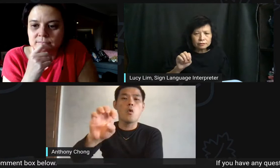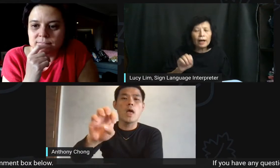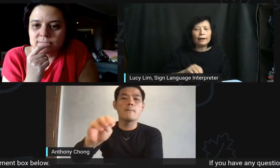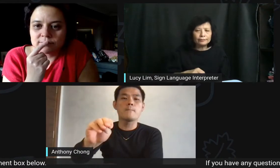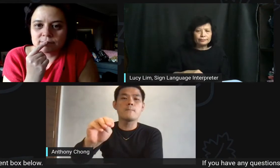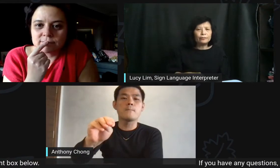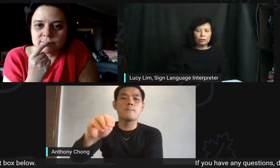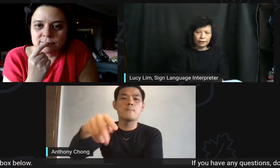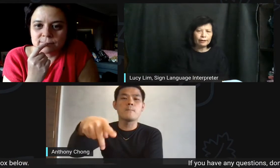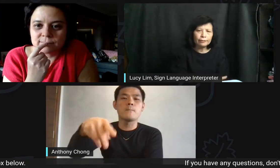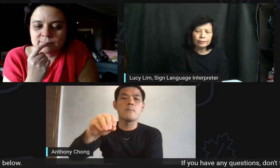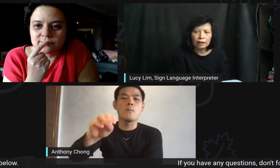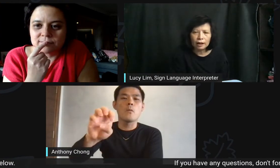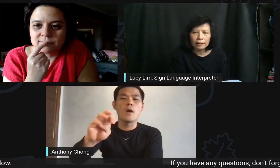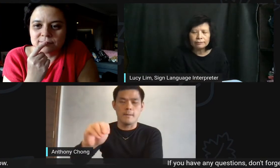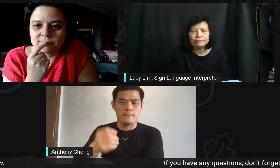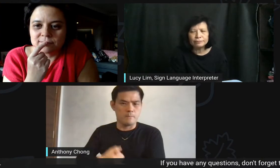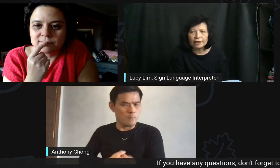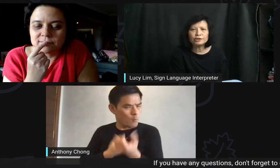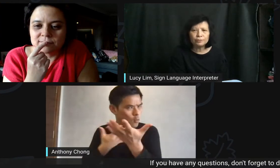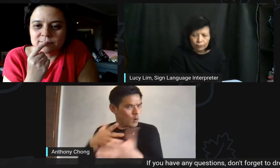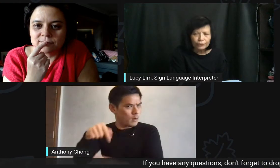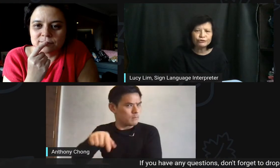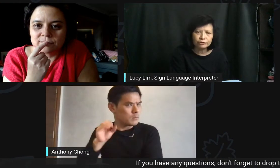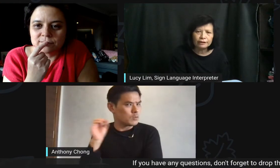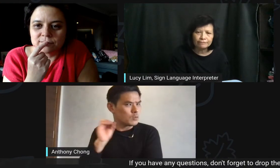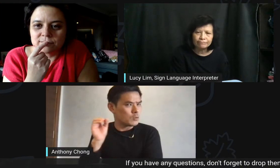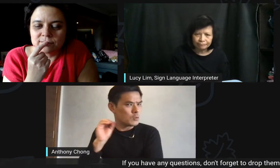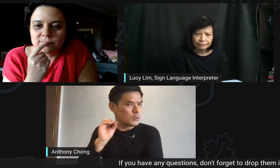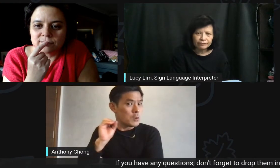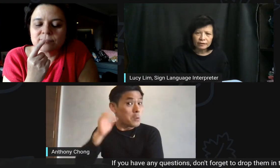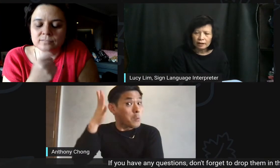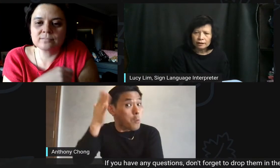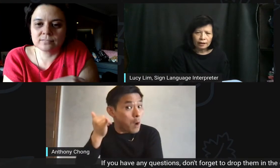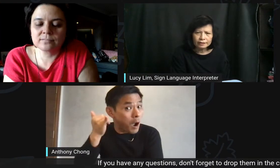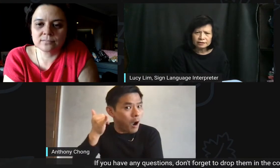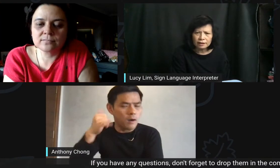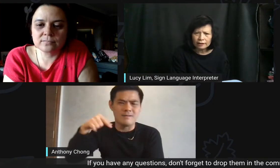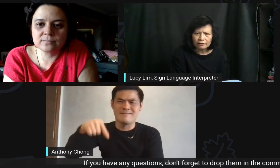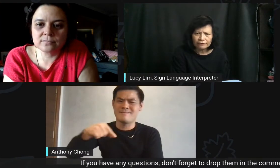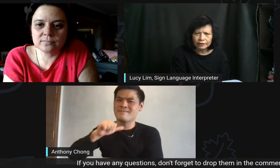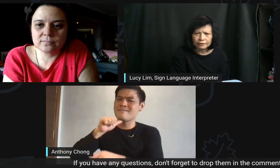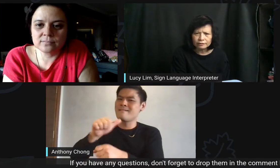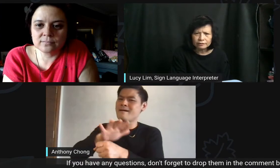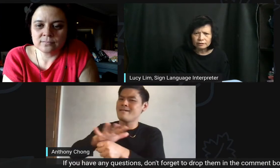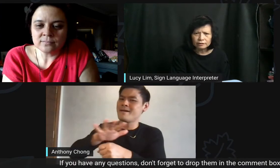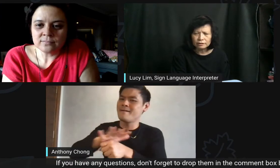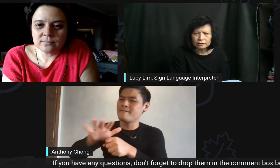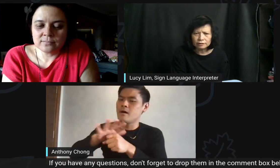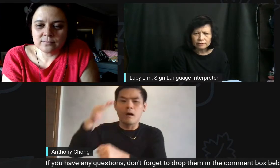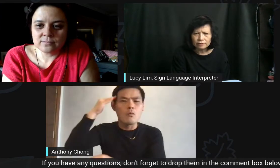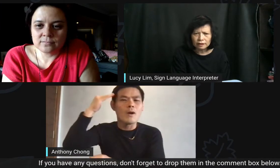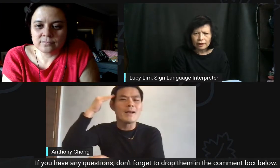Ah, OK. Malaysian poetry has none of it.